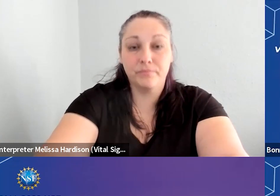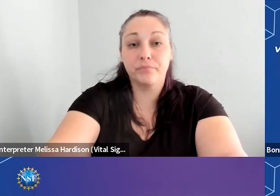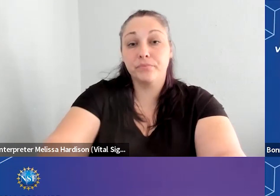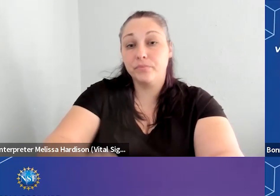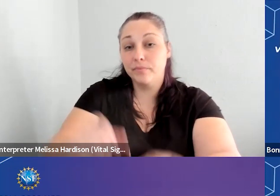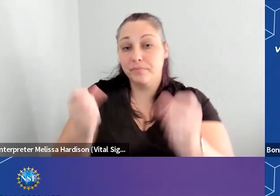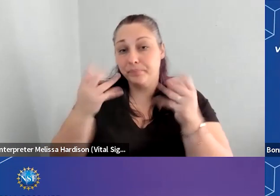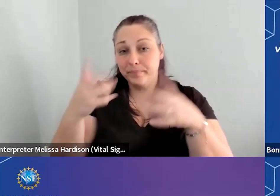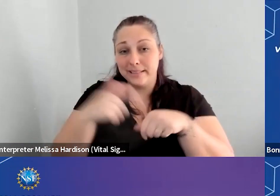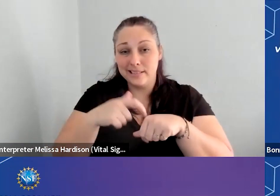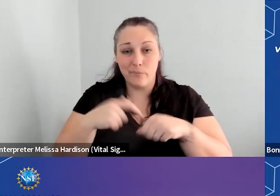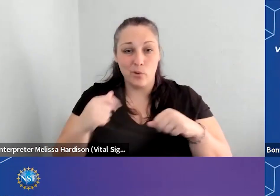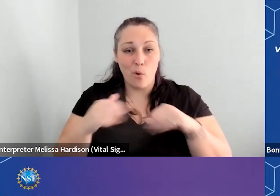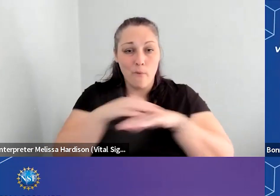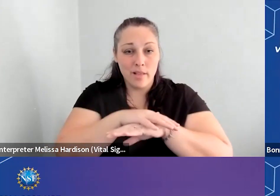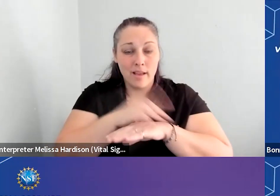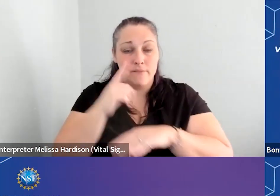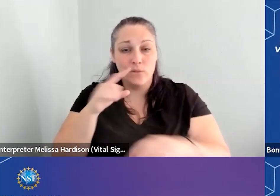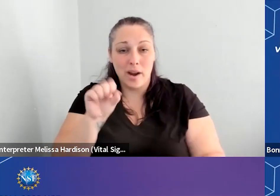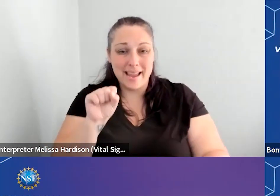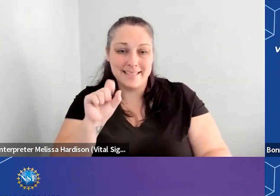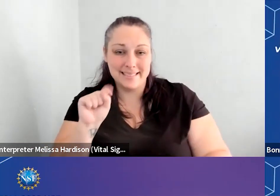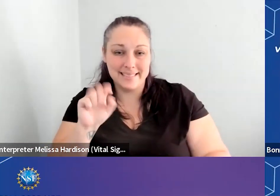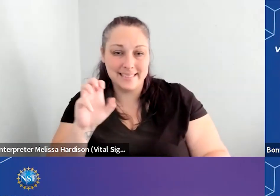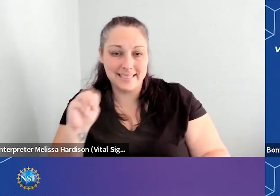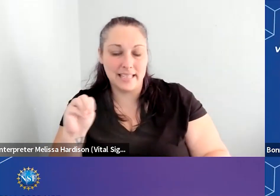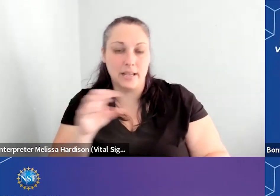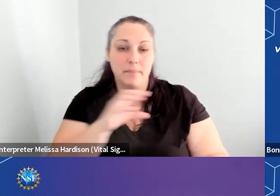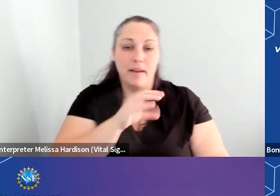For example, between S-STEM and Noyce, they're both scholarship programs.